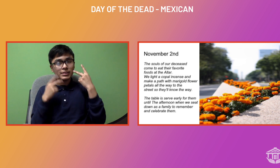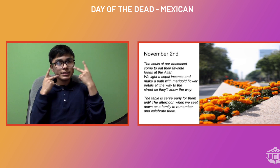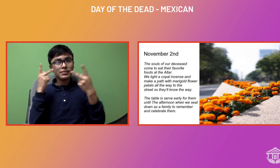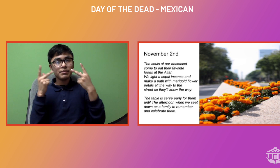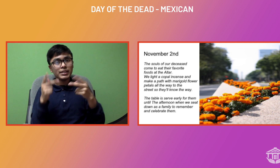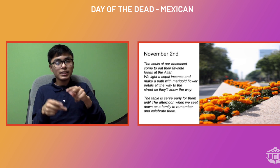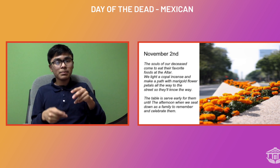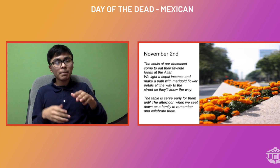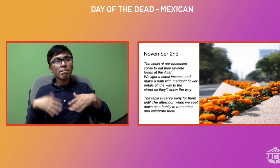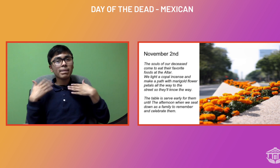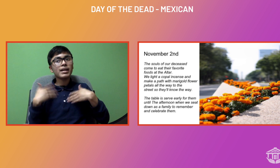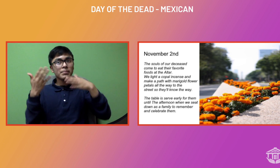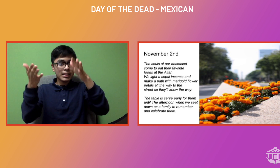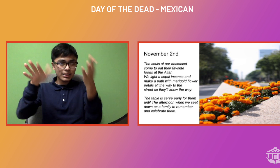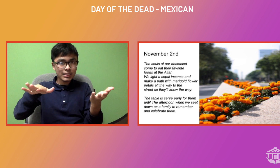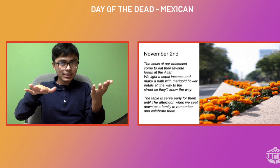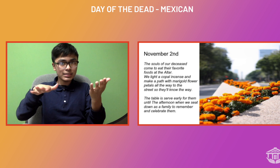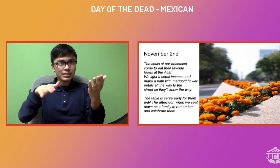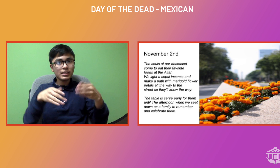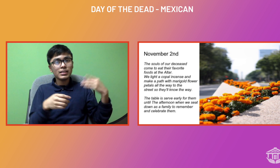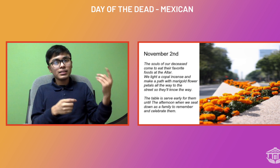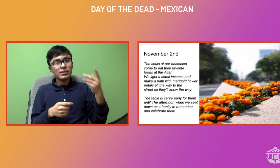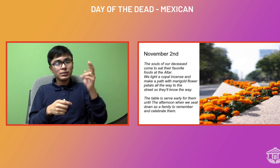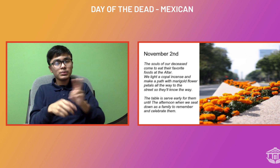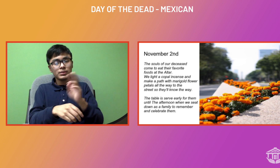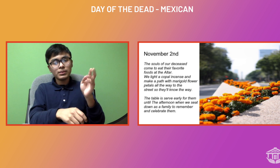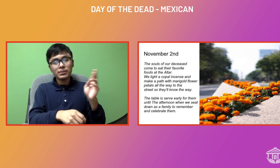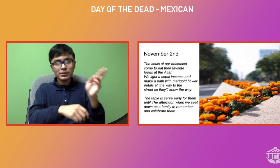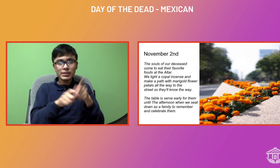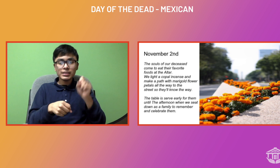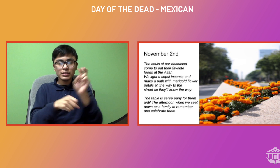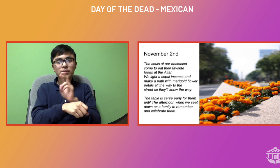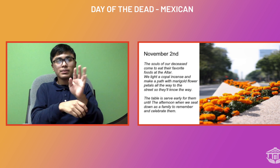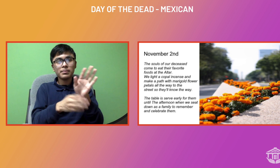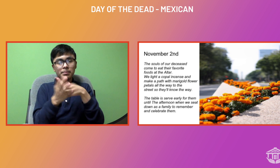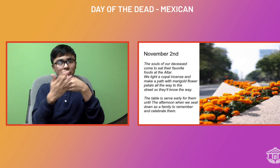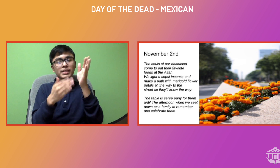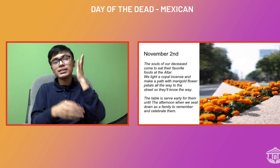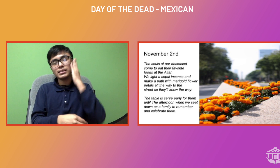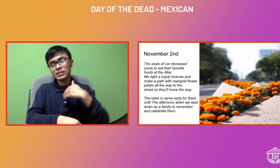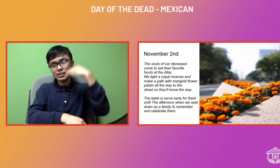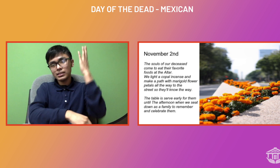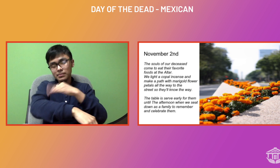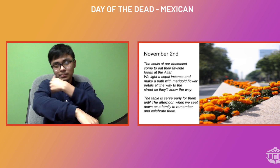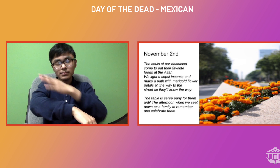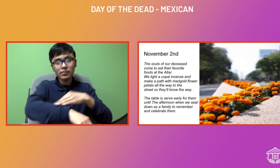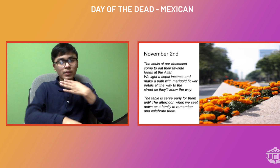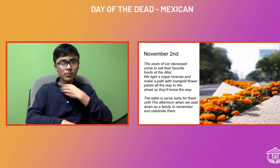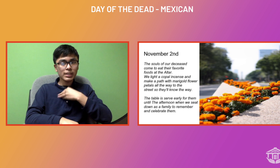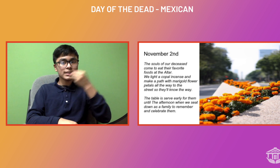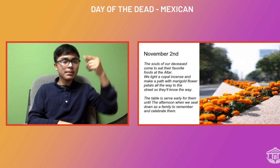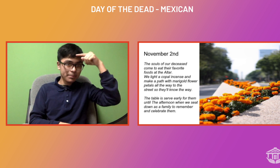They’ll use black and white face paint to make them look like a skeleton